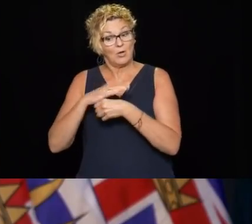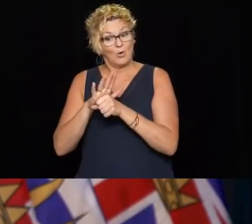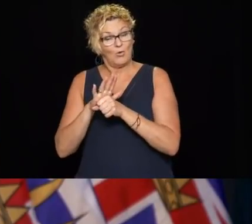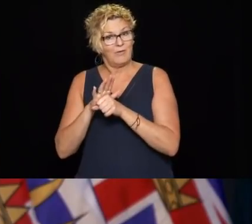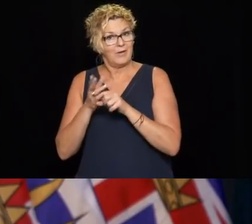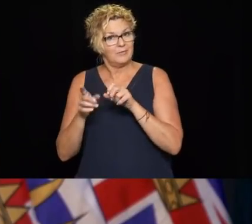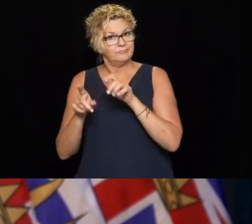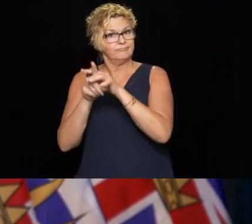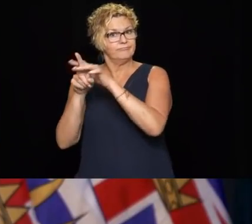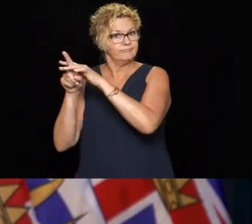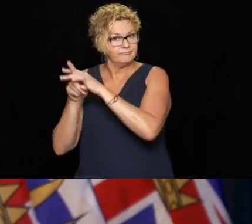that they were starting to see the transmission